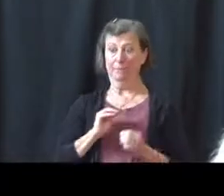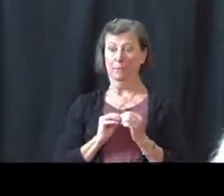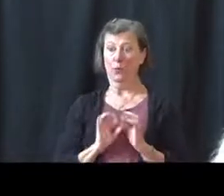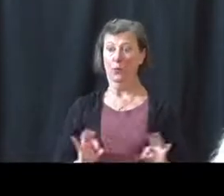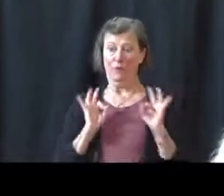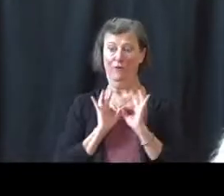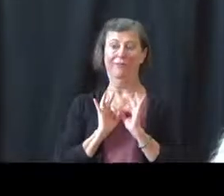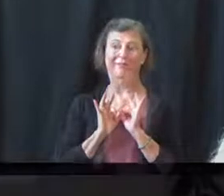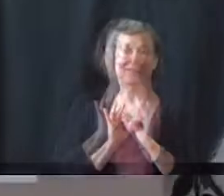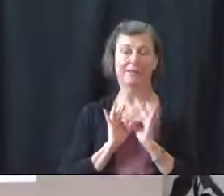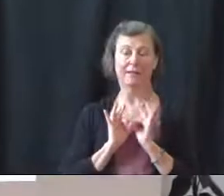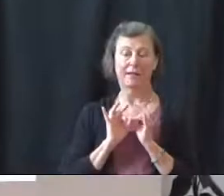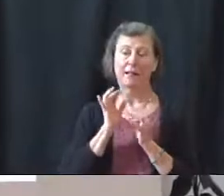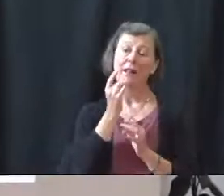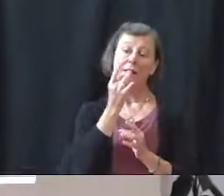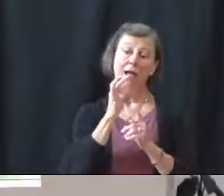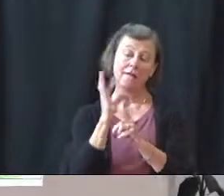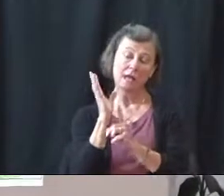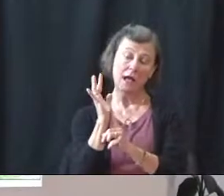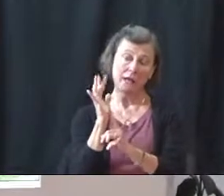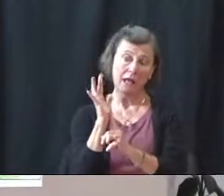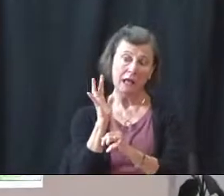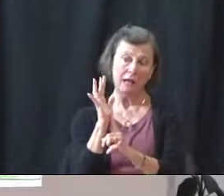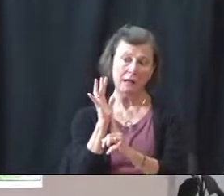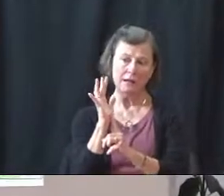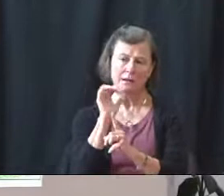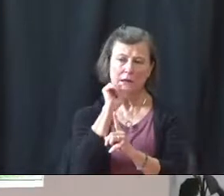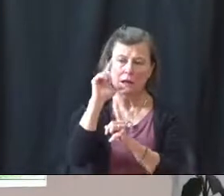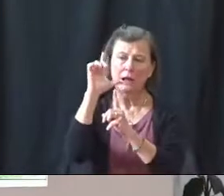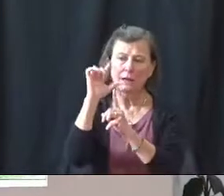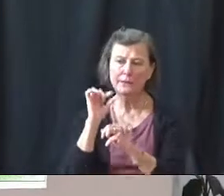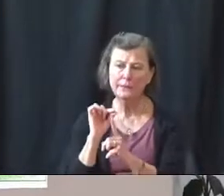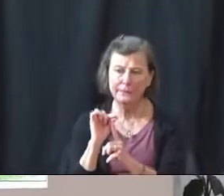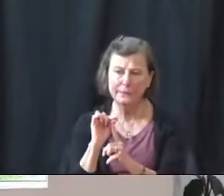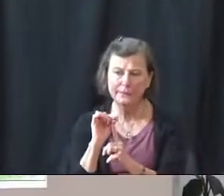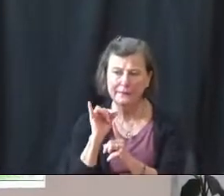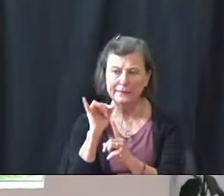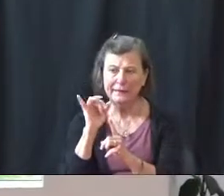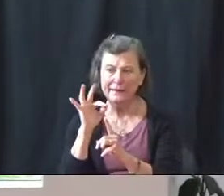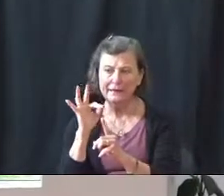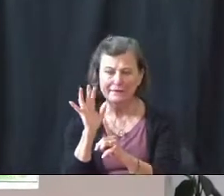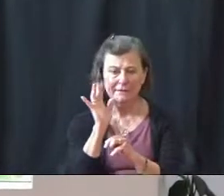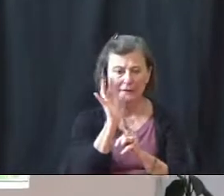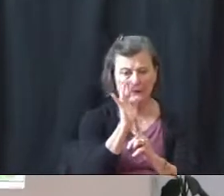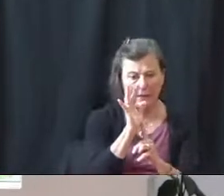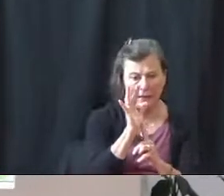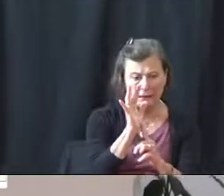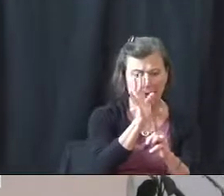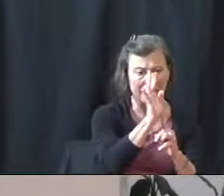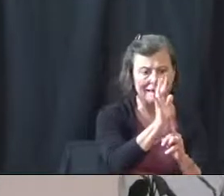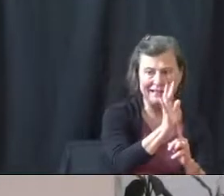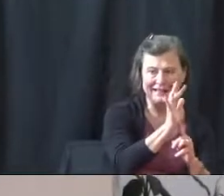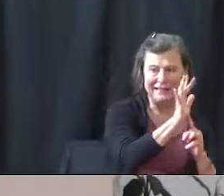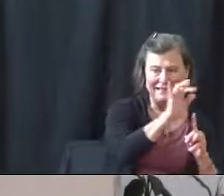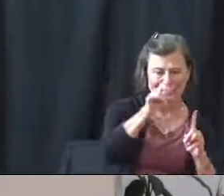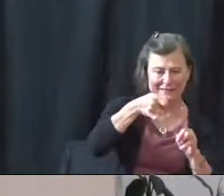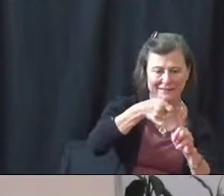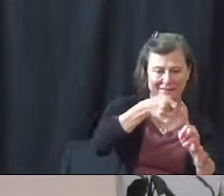The light of a candle is not diminished by the kindling of another flame.